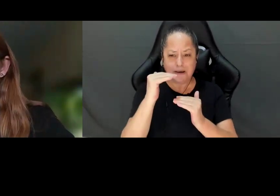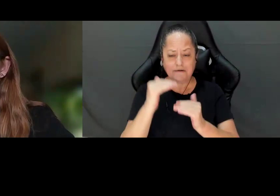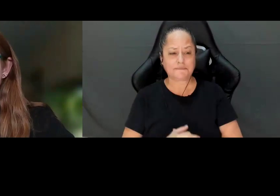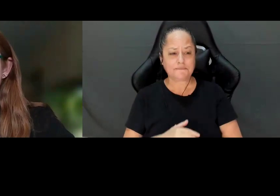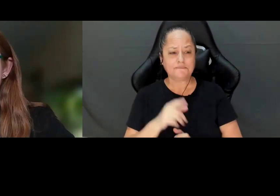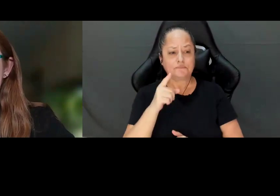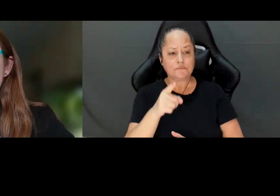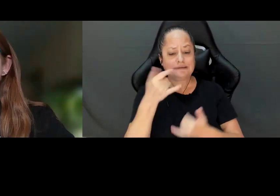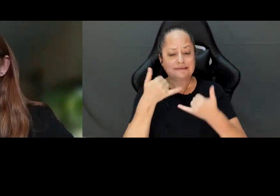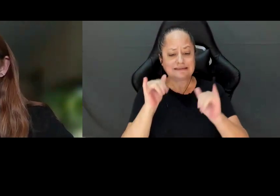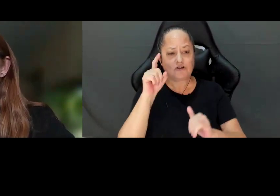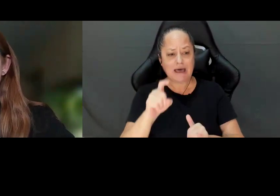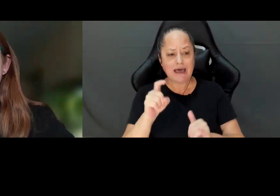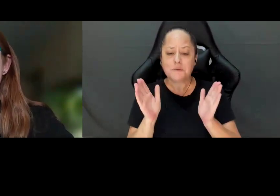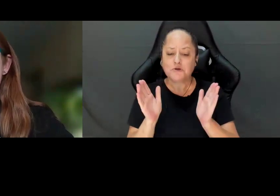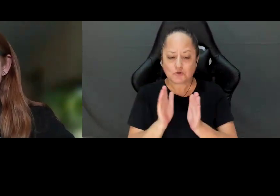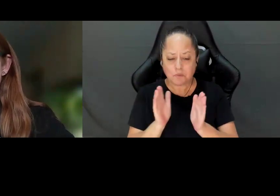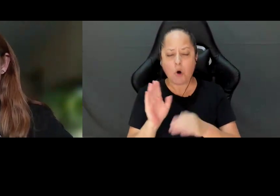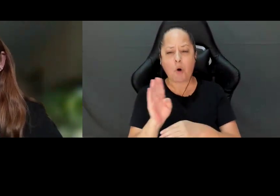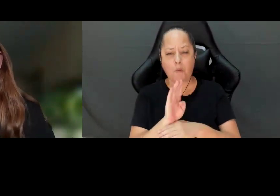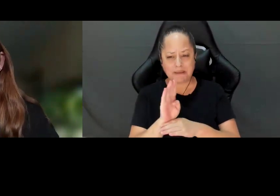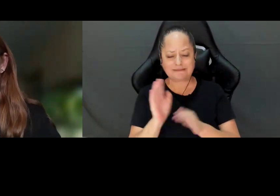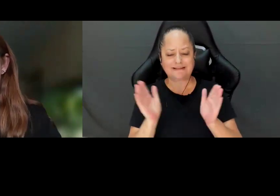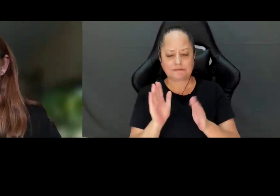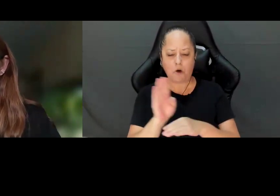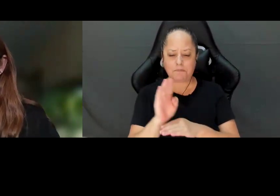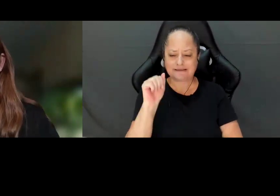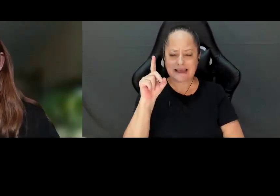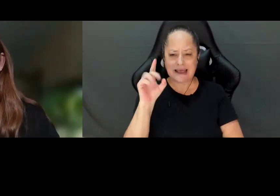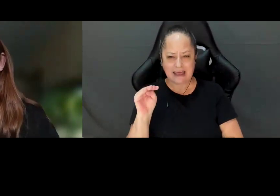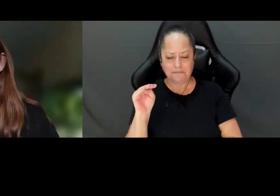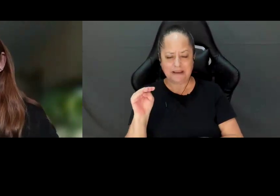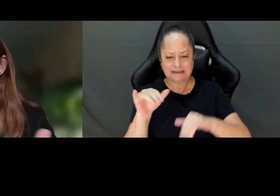You do still have to be small by the Small Business Administration standards.